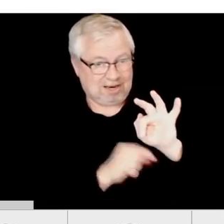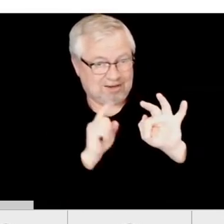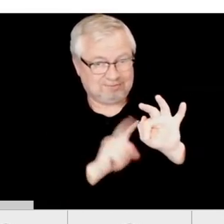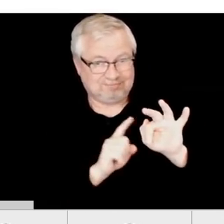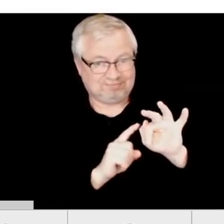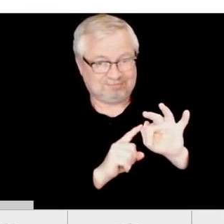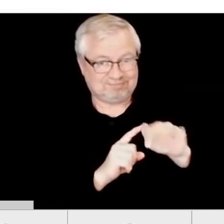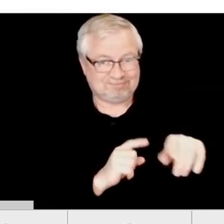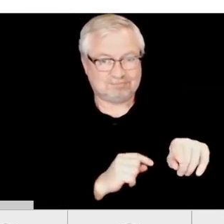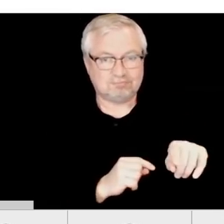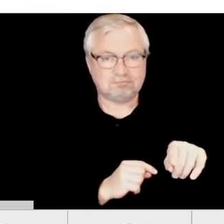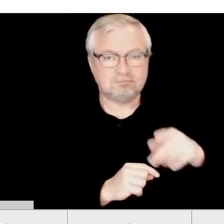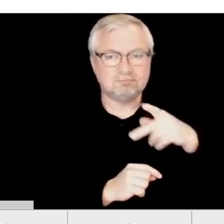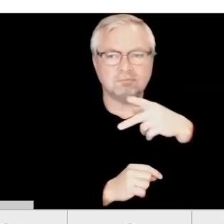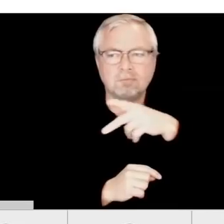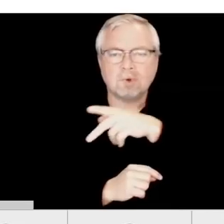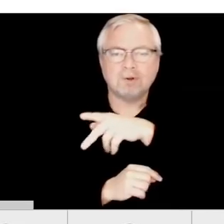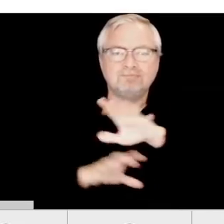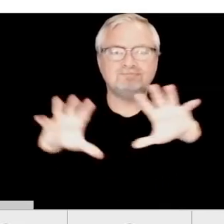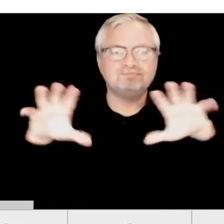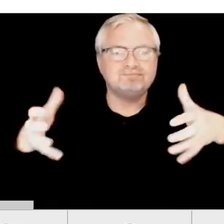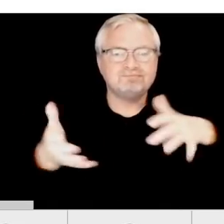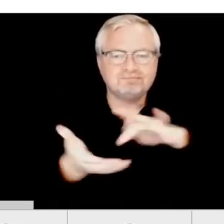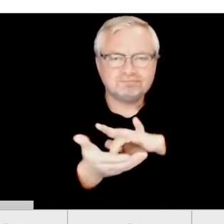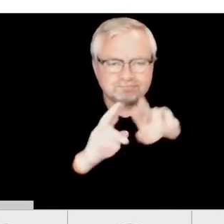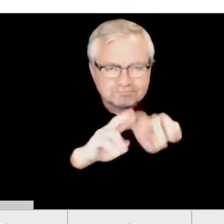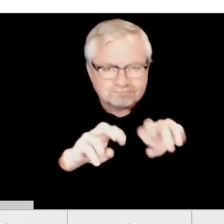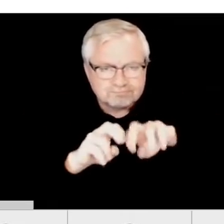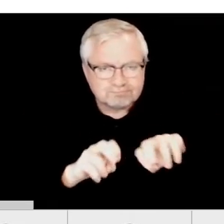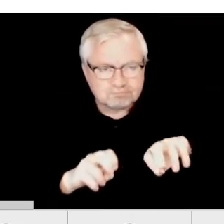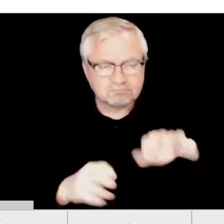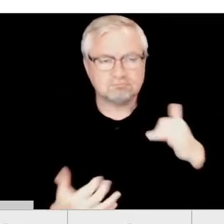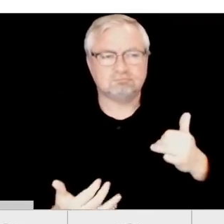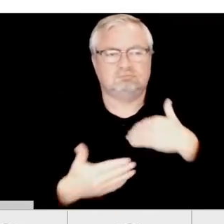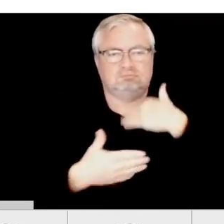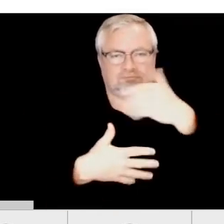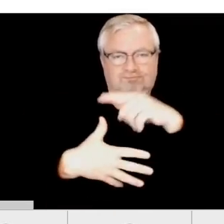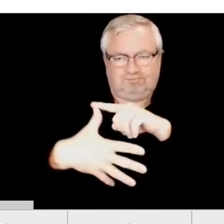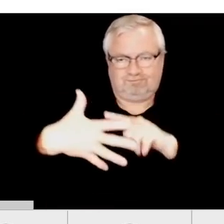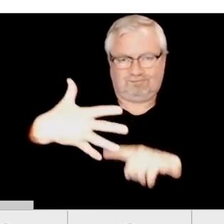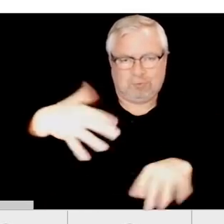So here are five key changes that were made to the model that I want to tell you about.